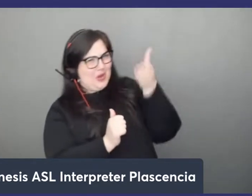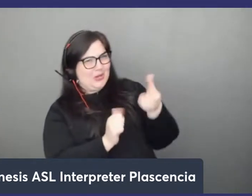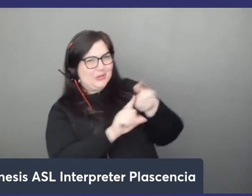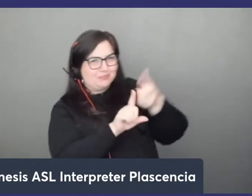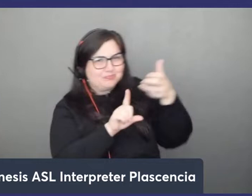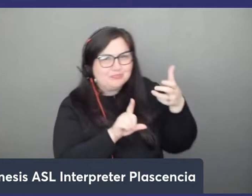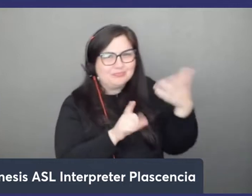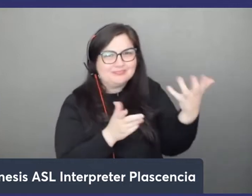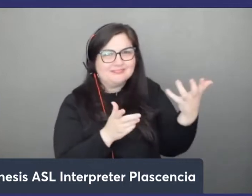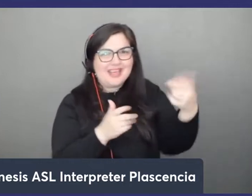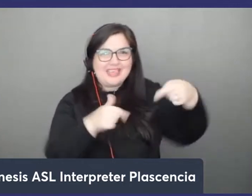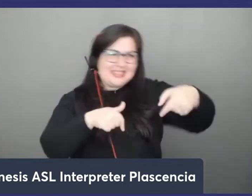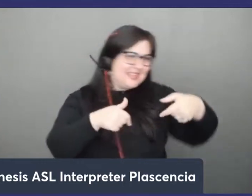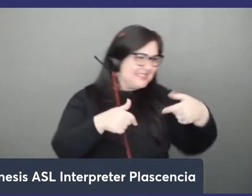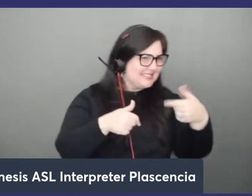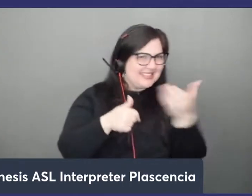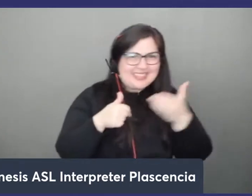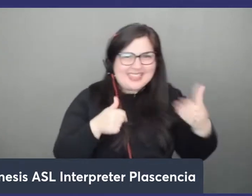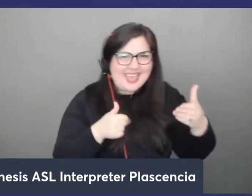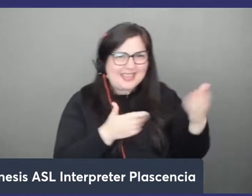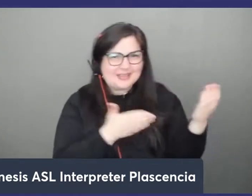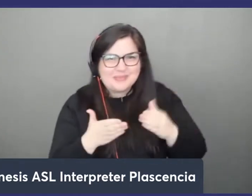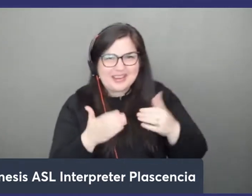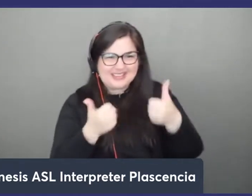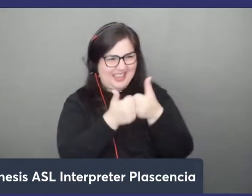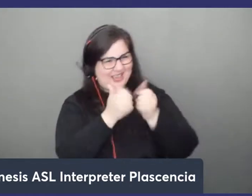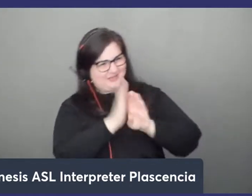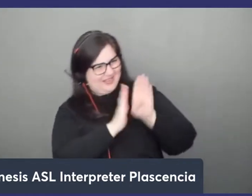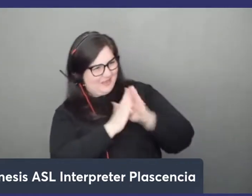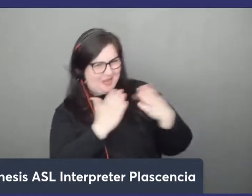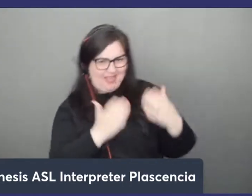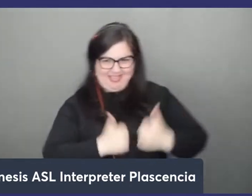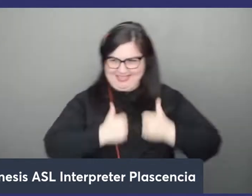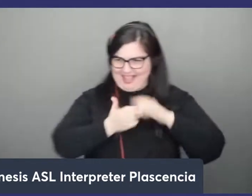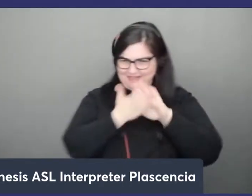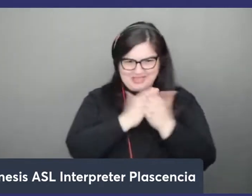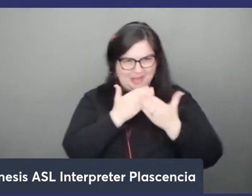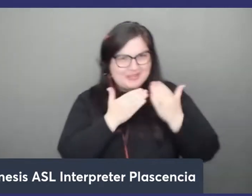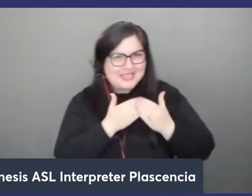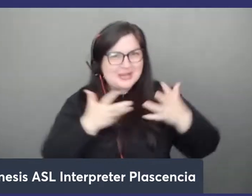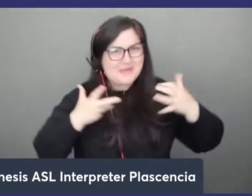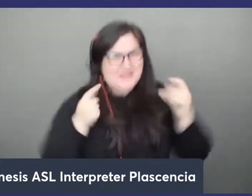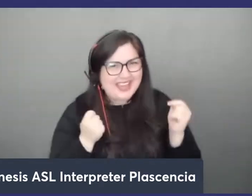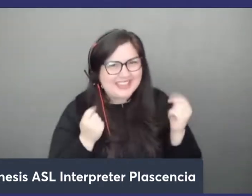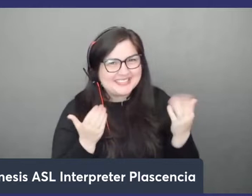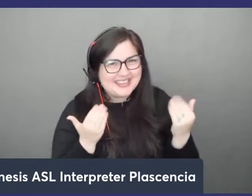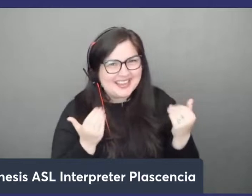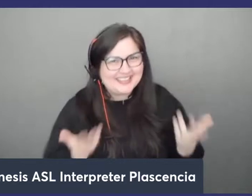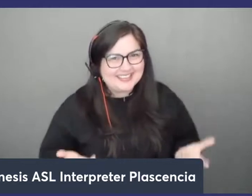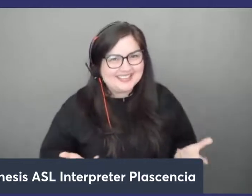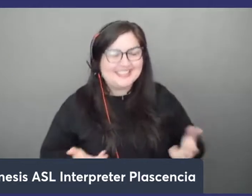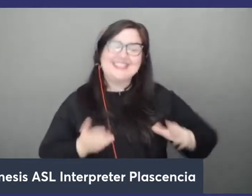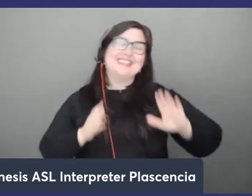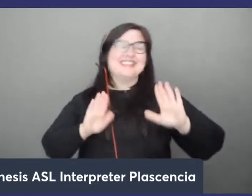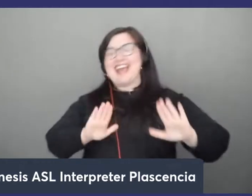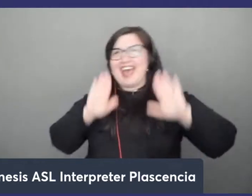What is this thing with game development and making life easier for people, what? Awesome, awesome, I'll talk about it.